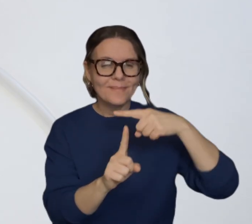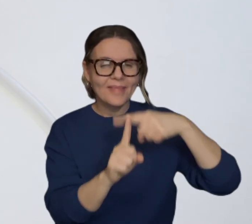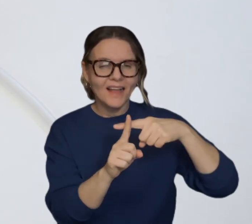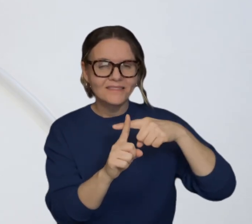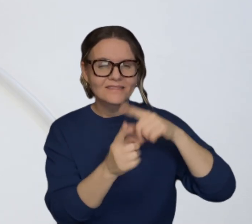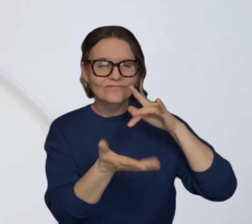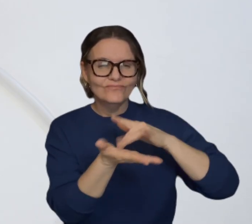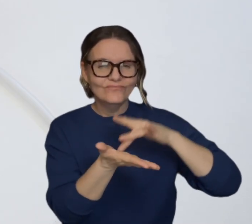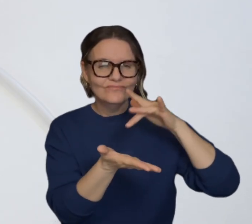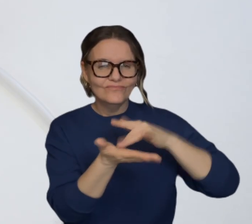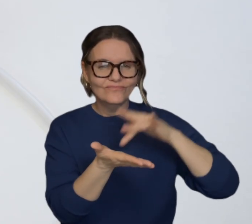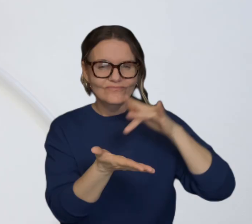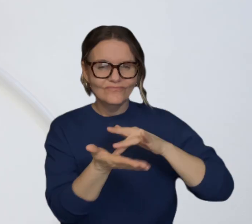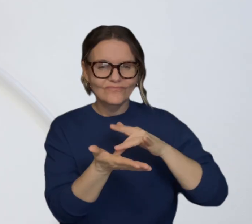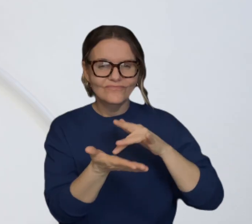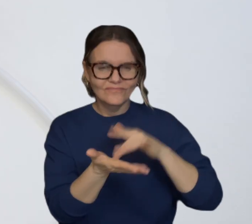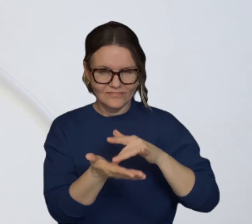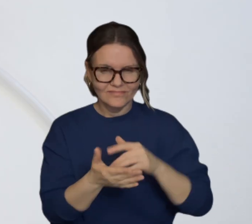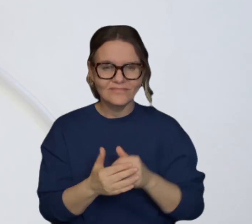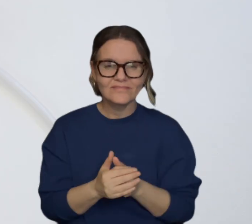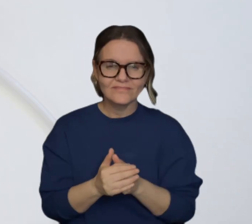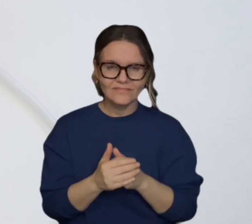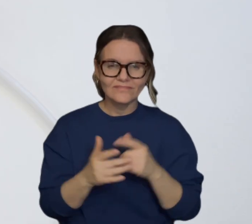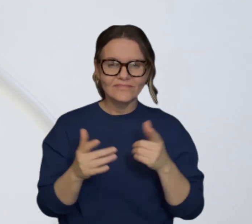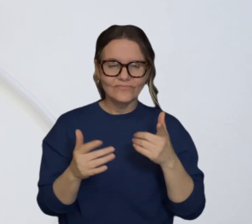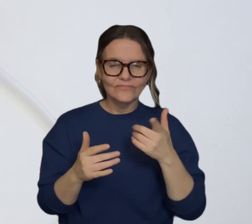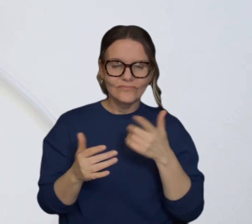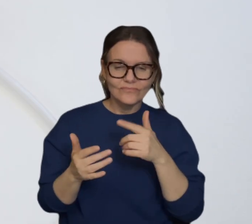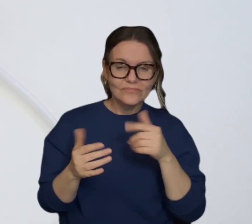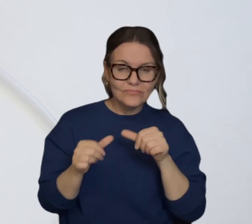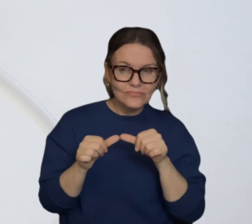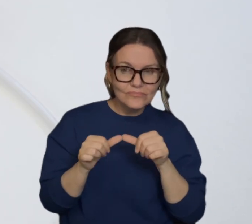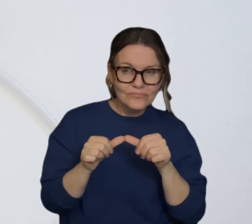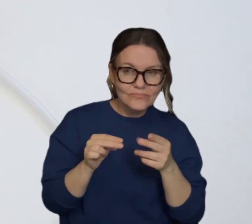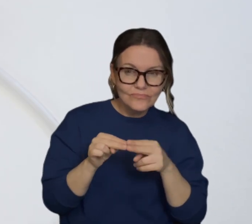you'll hit the plus button to find your max threshold for comfort